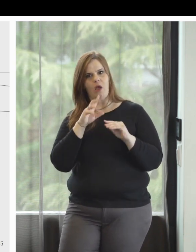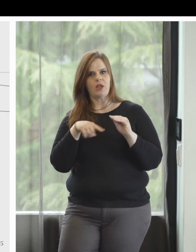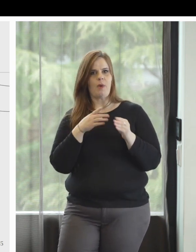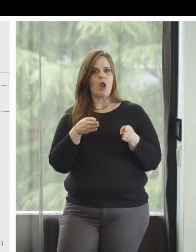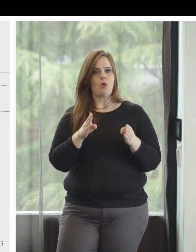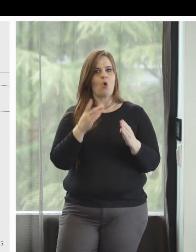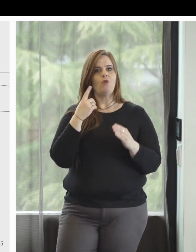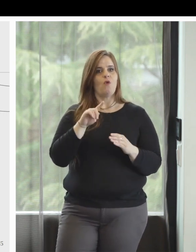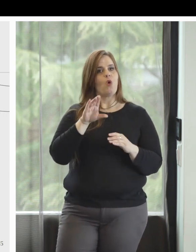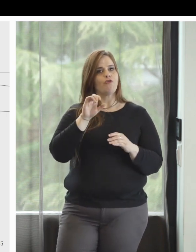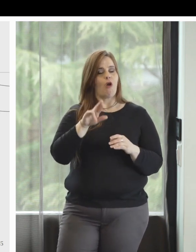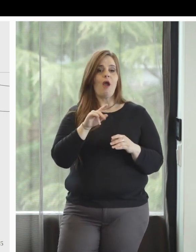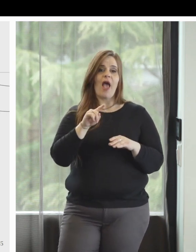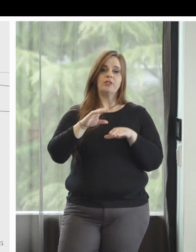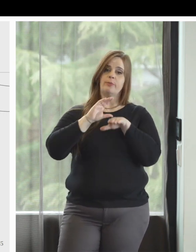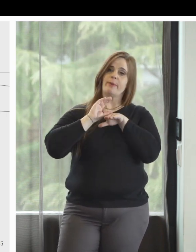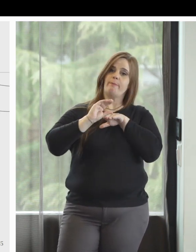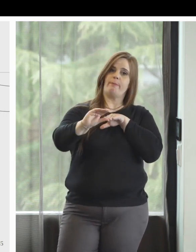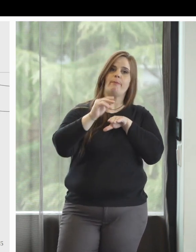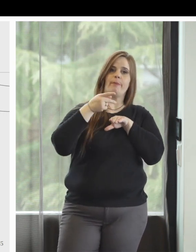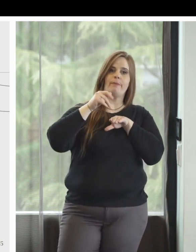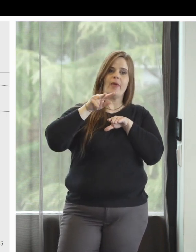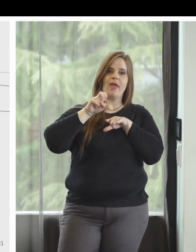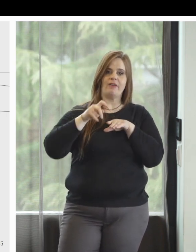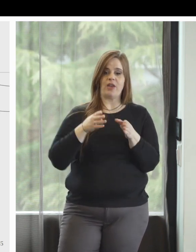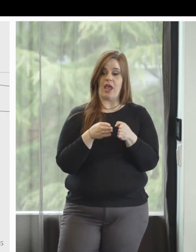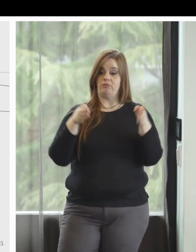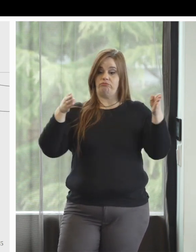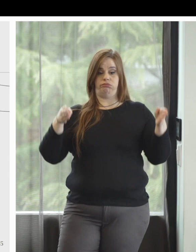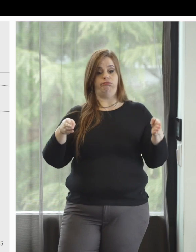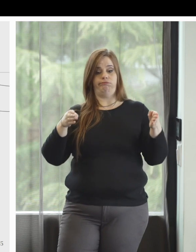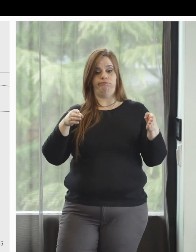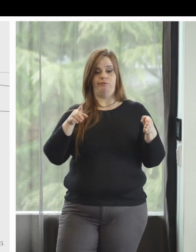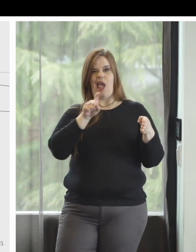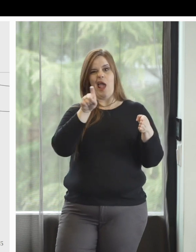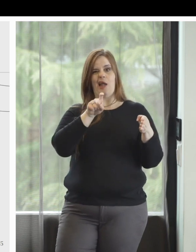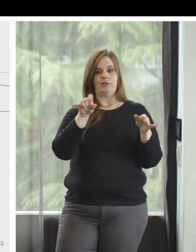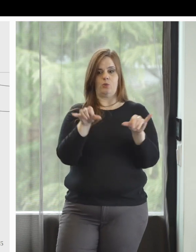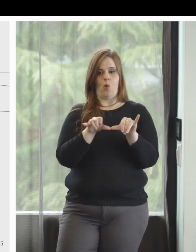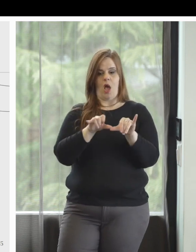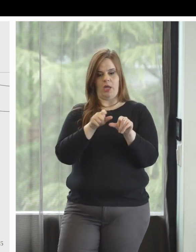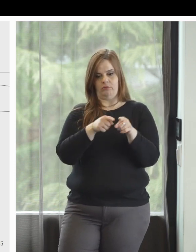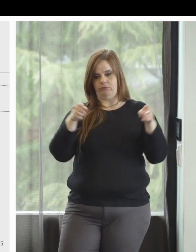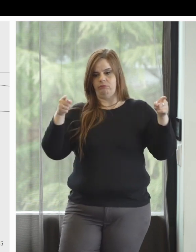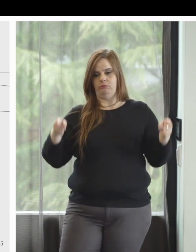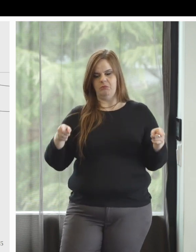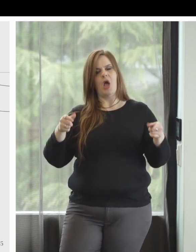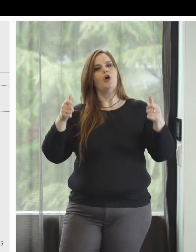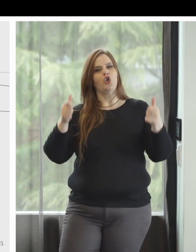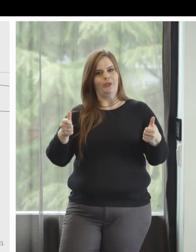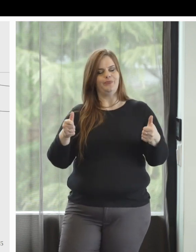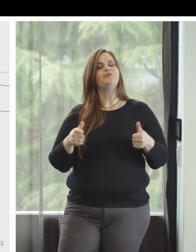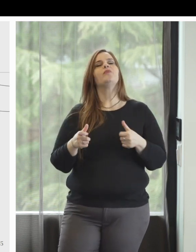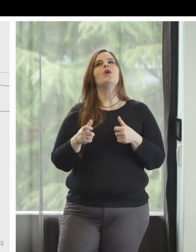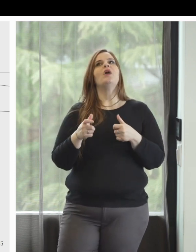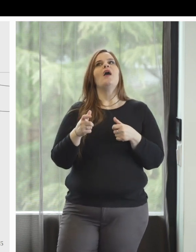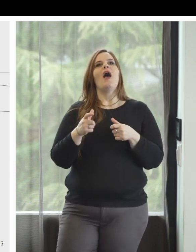be paved and yay wide and we are good to go unfortunately because of that lack of information about pedestrian